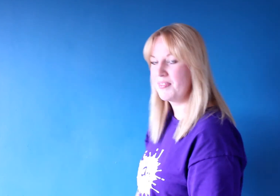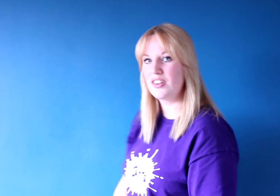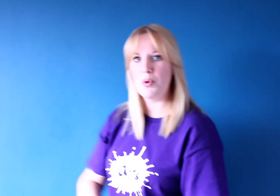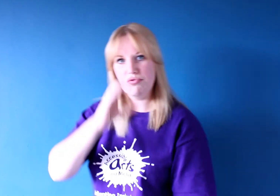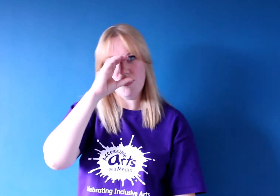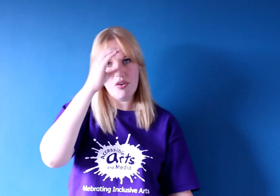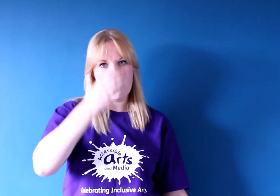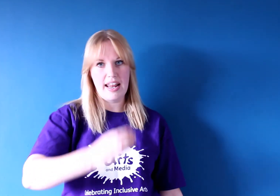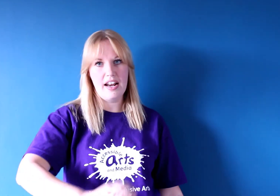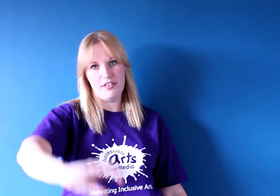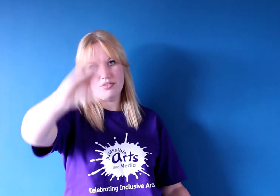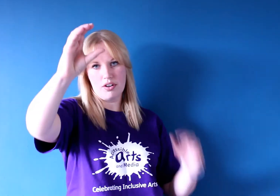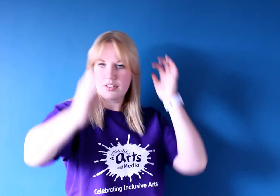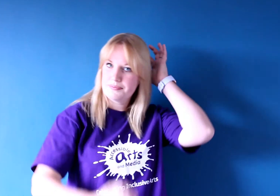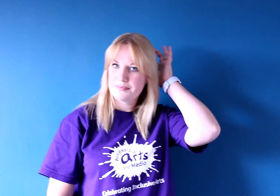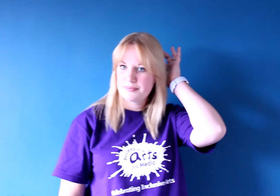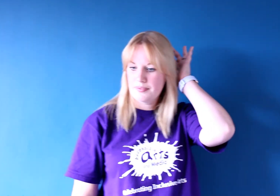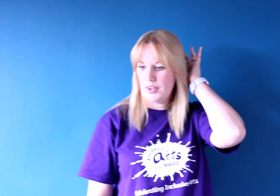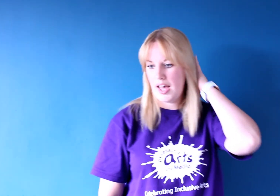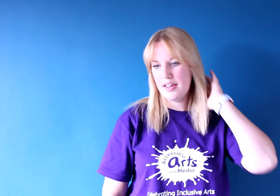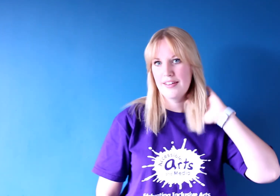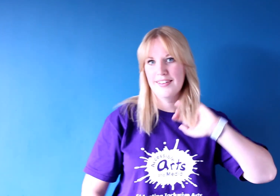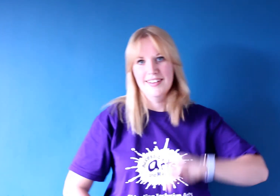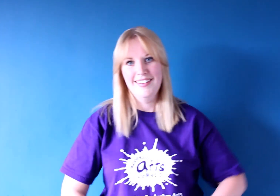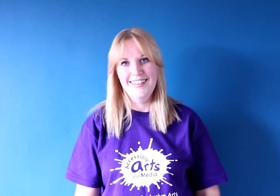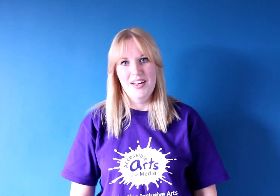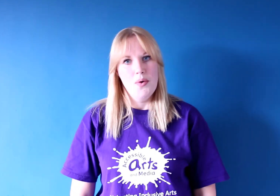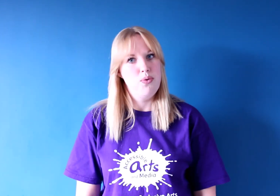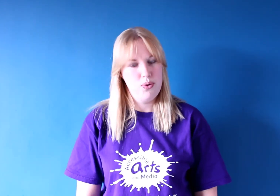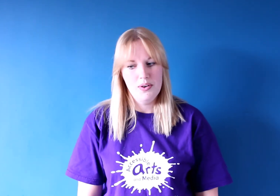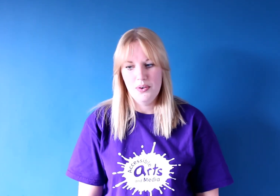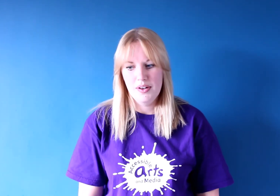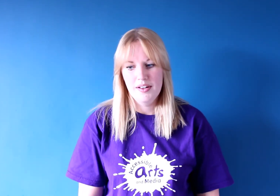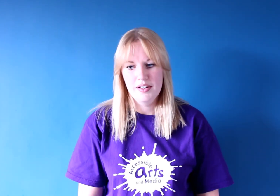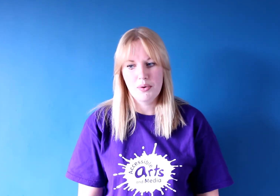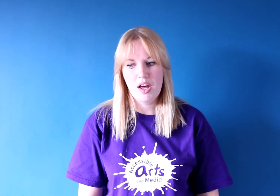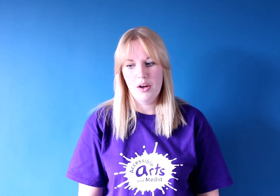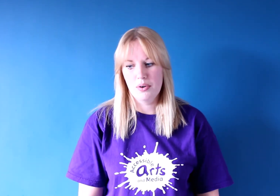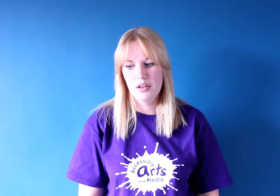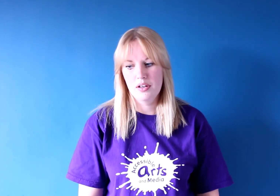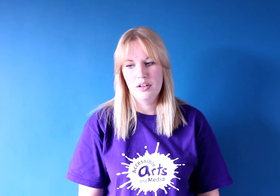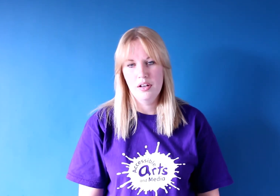So we’re drawing an elephants trunk. Ok? Shall we go,